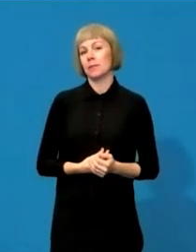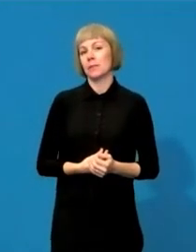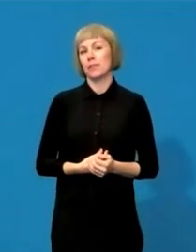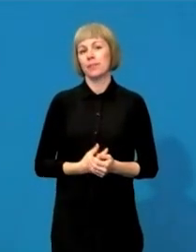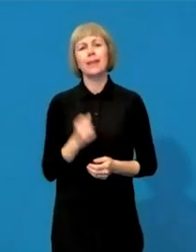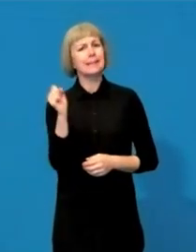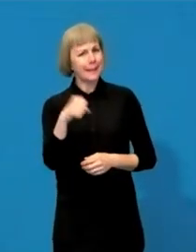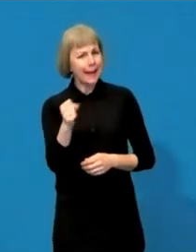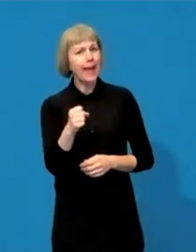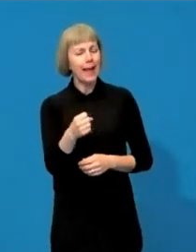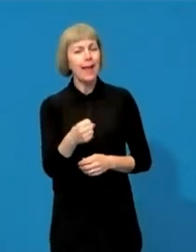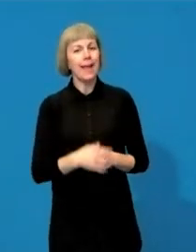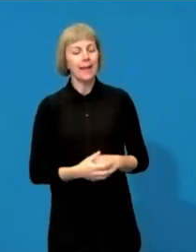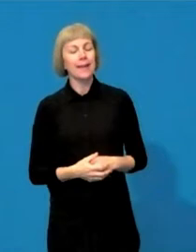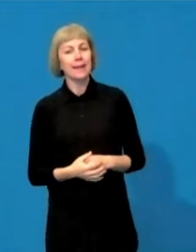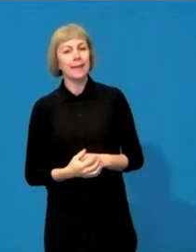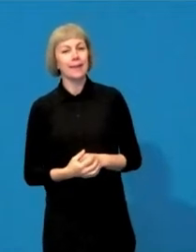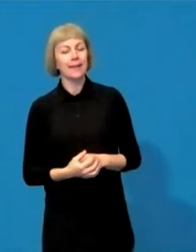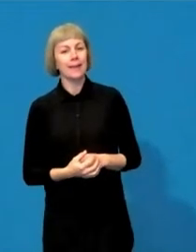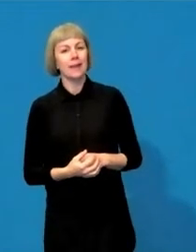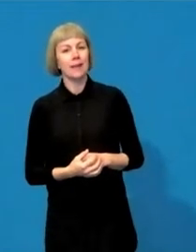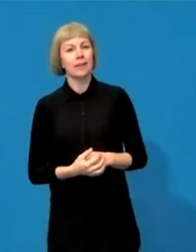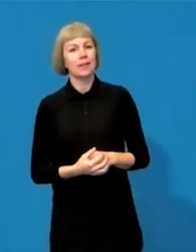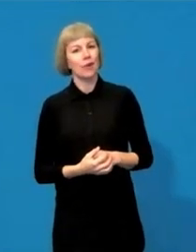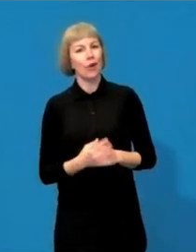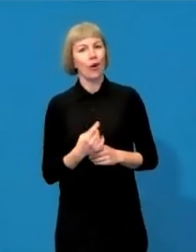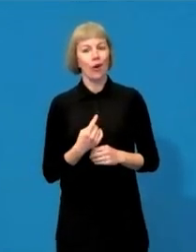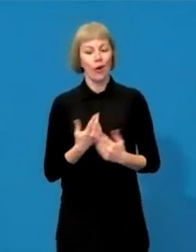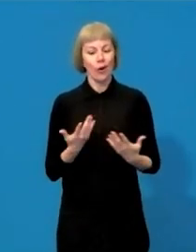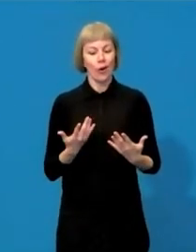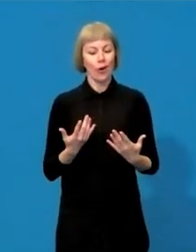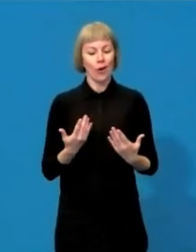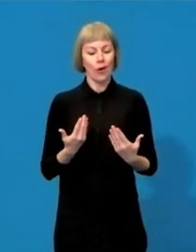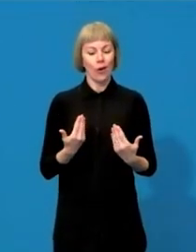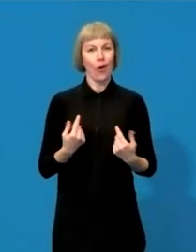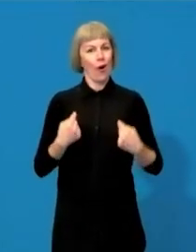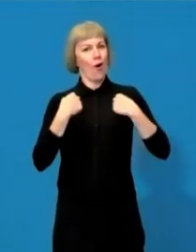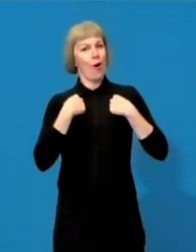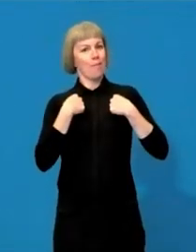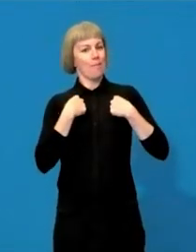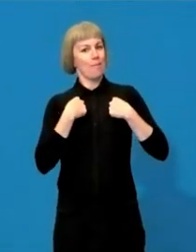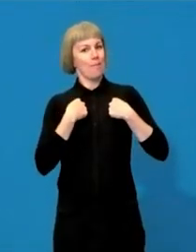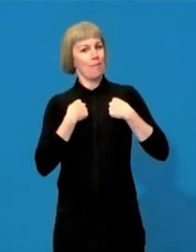Yeah, it's - well, I think they all - I'm the sort of one who has taken it in